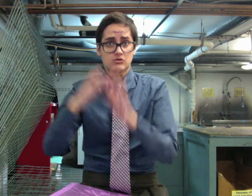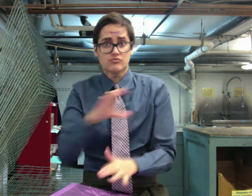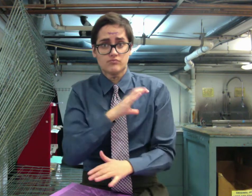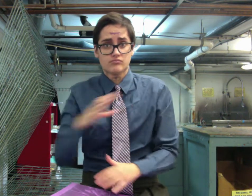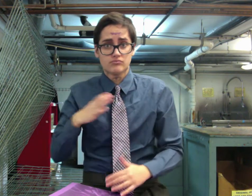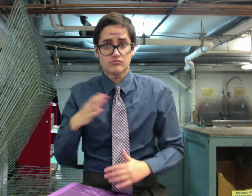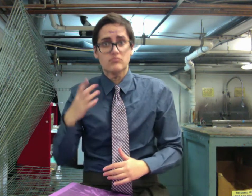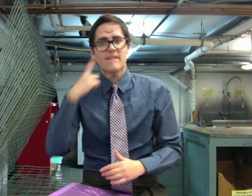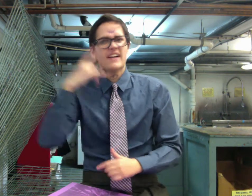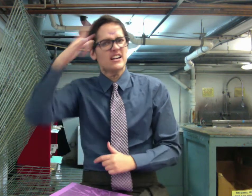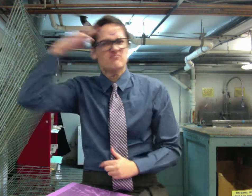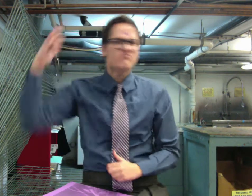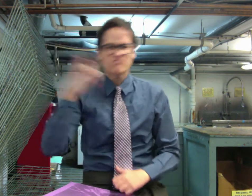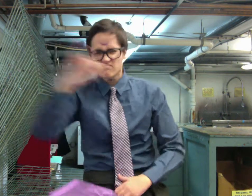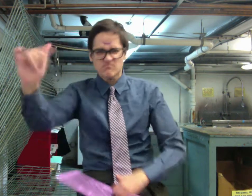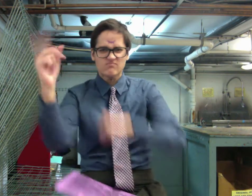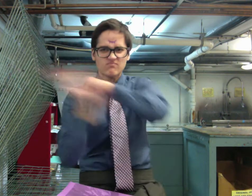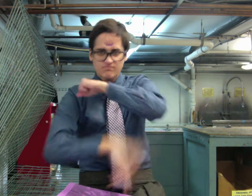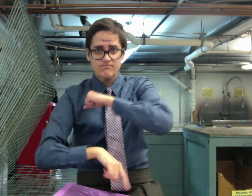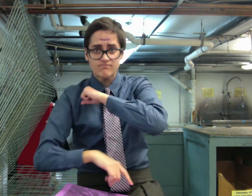for indefinite detention."